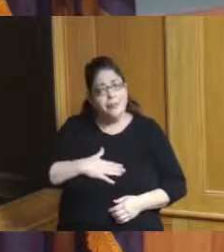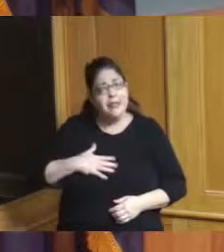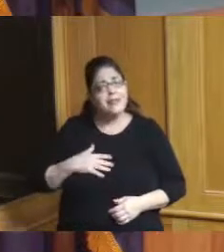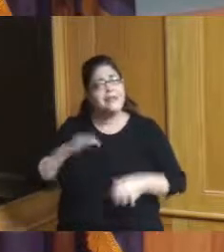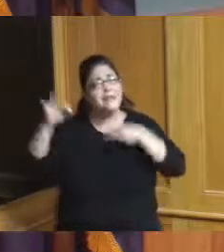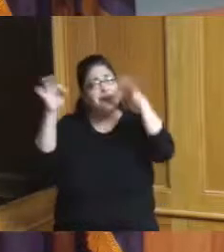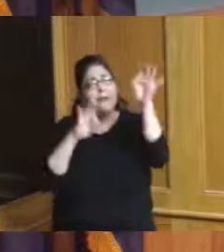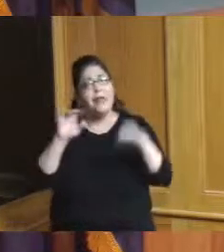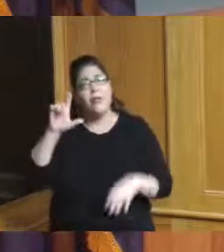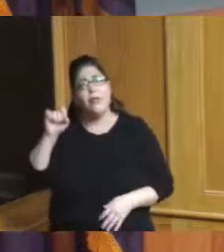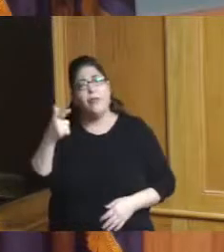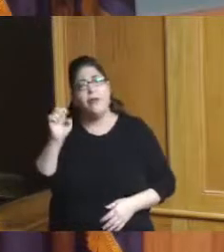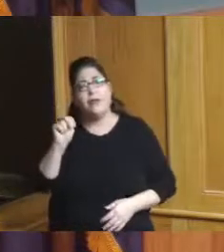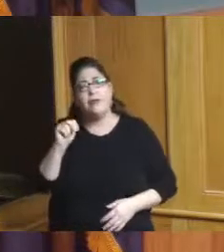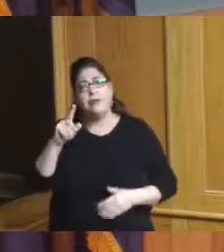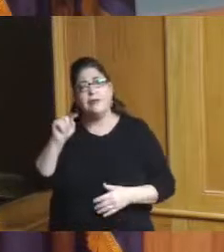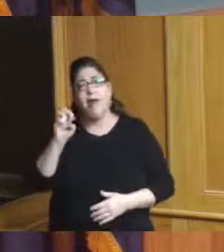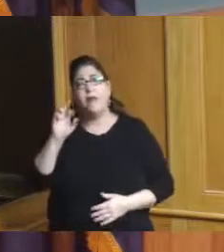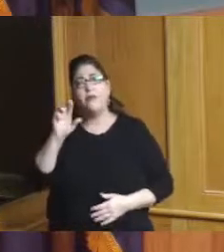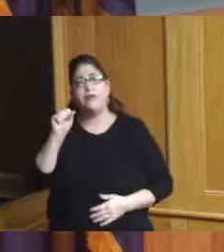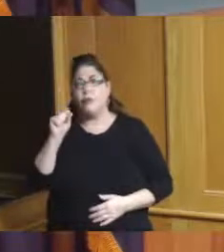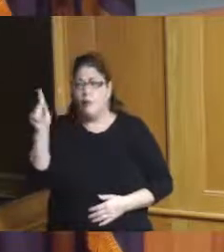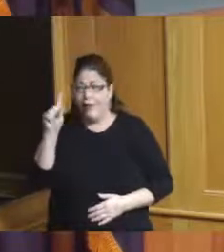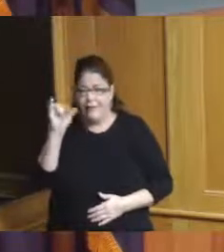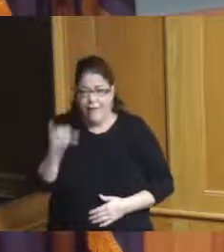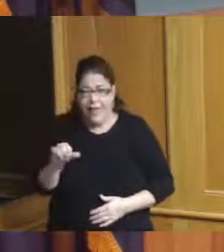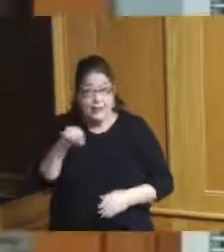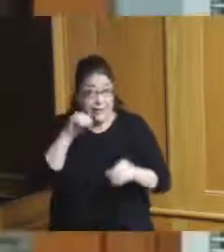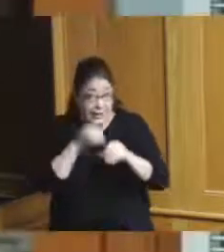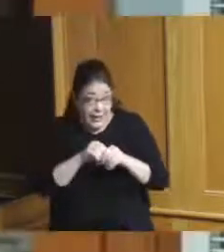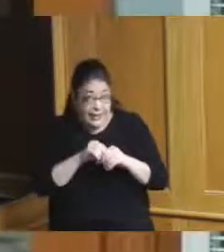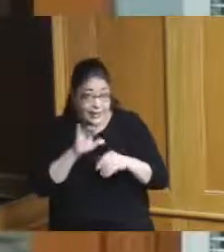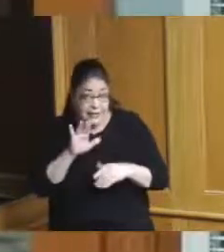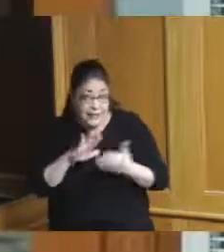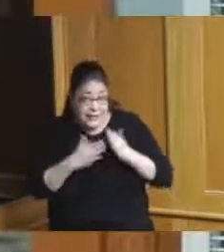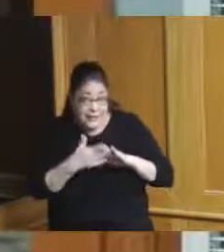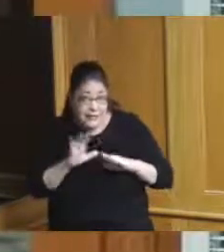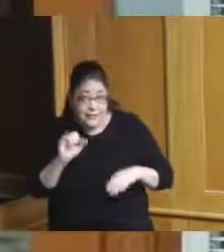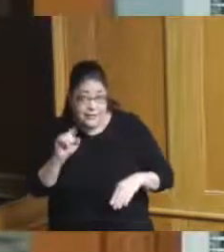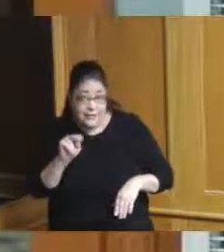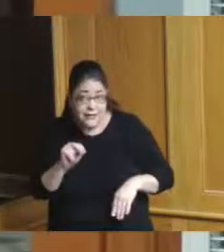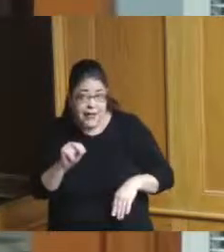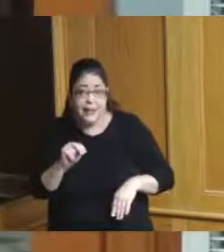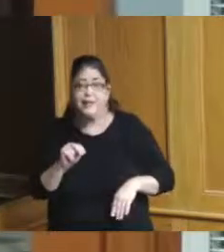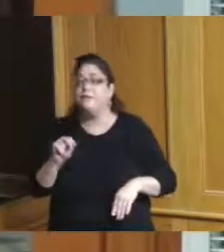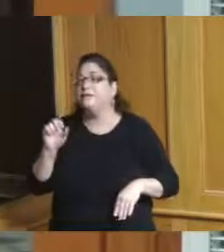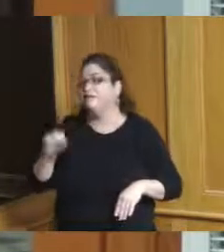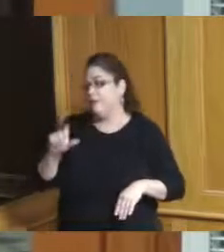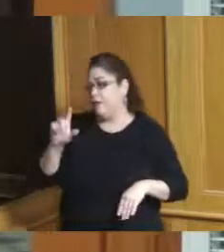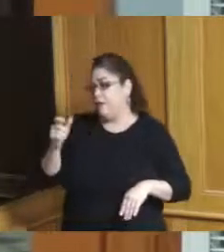is that in the city or where is that that's correct that Logan project there are is there are